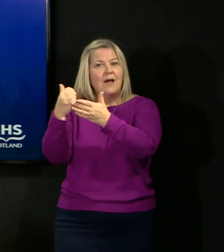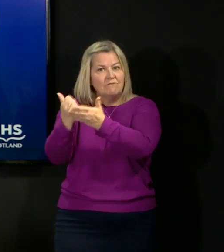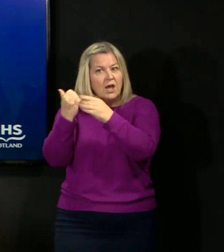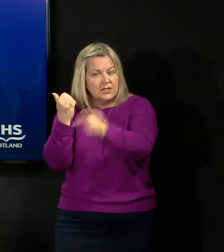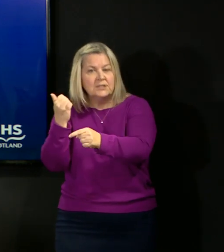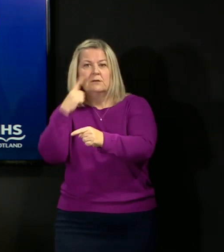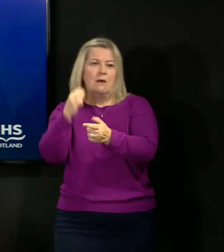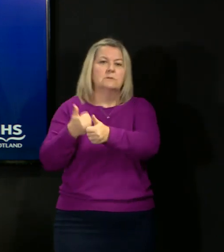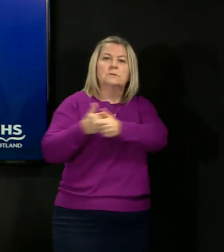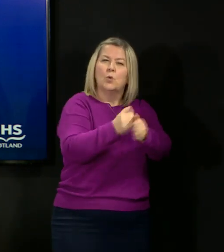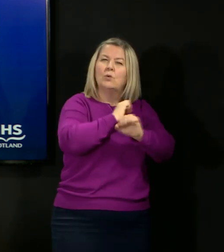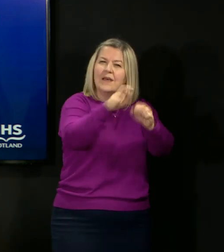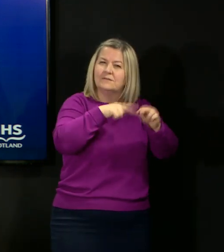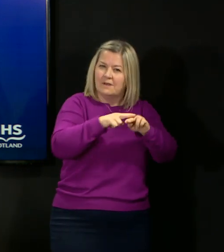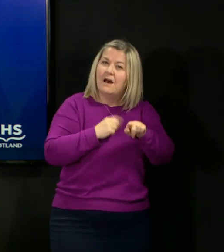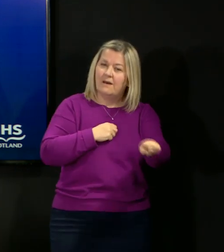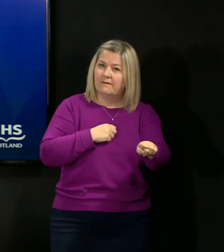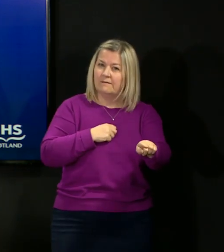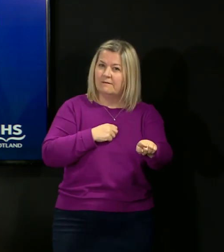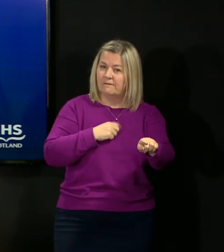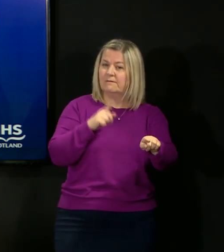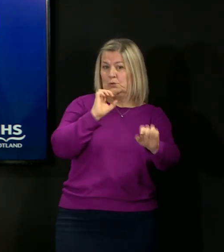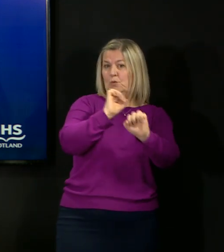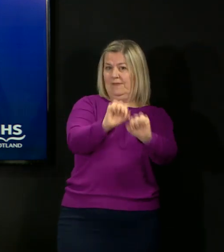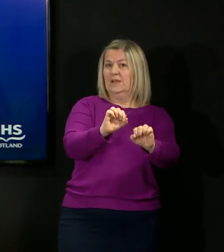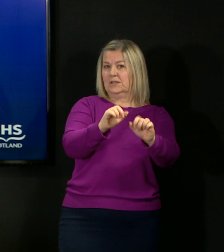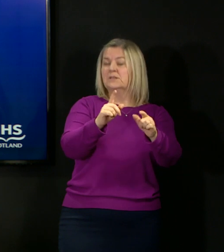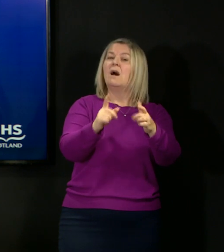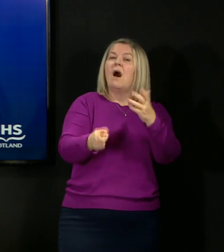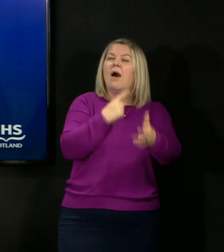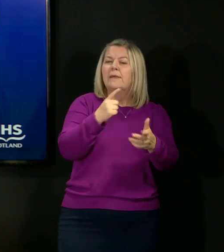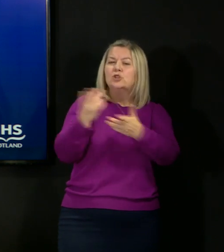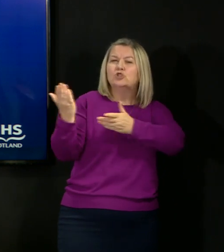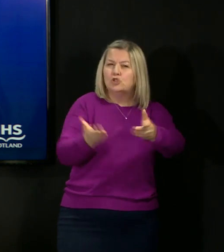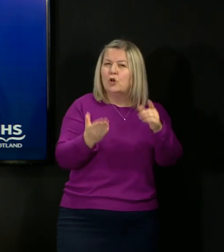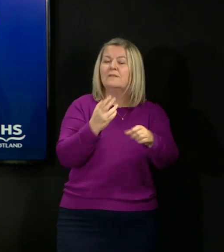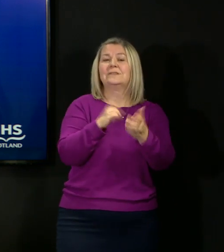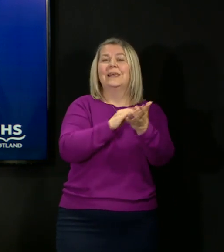project between NHS Greater Glasgow and Clyde's Anchor service and NHS Lothian's